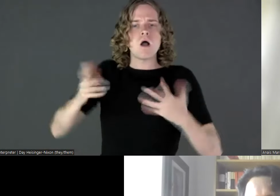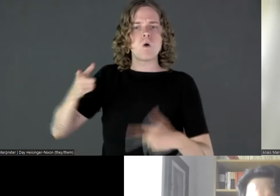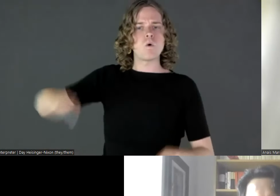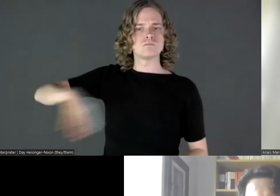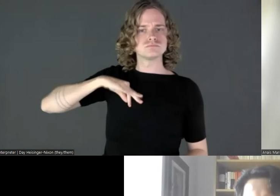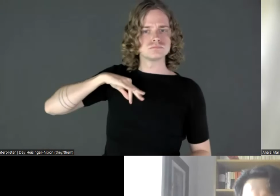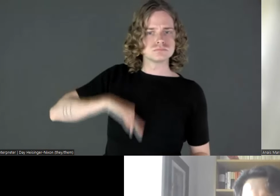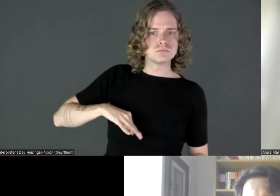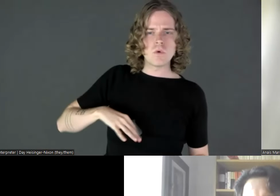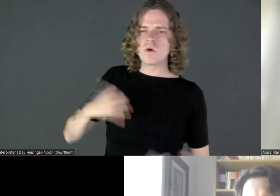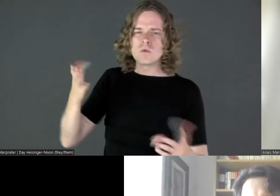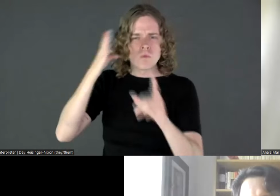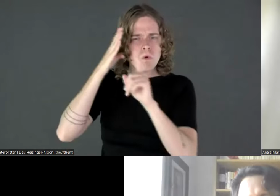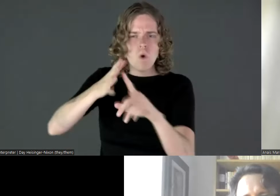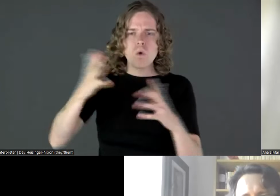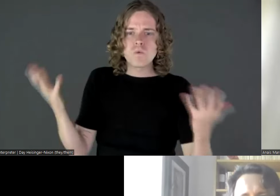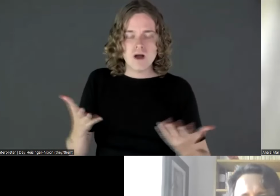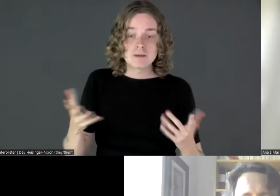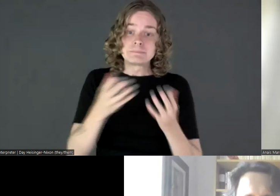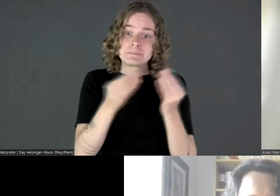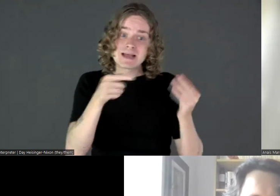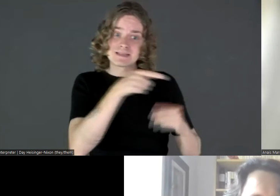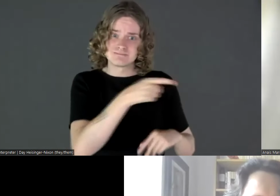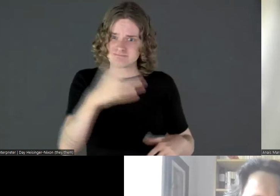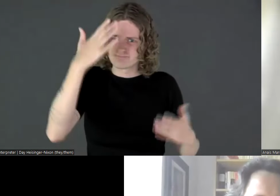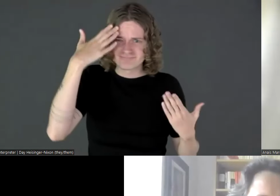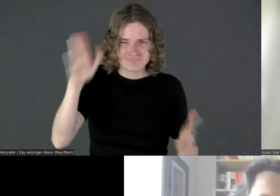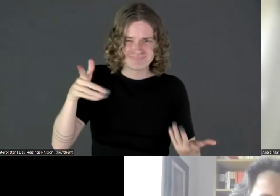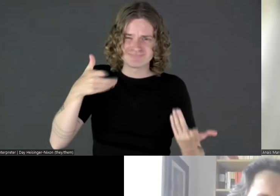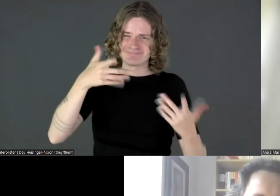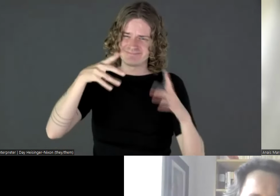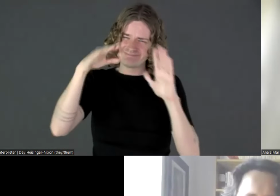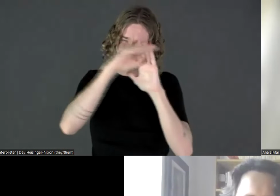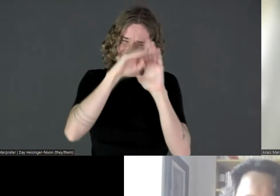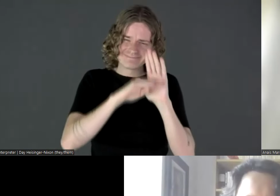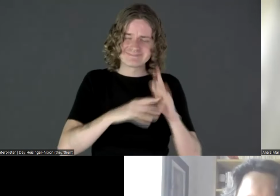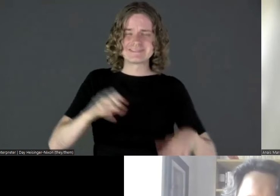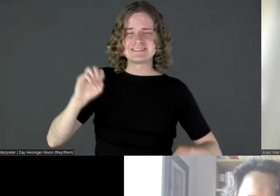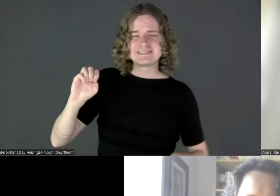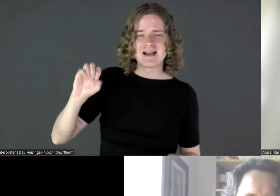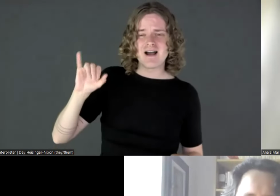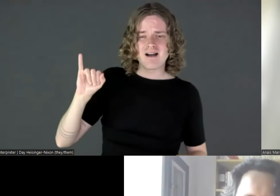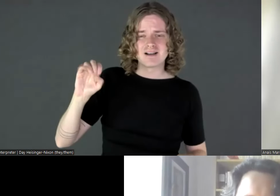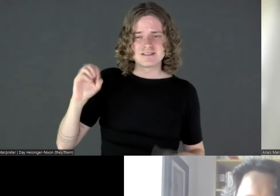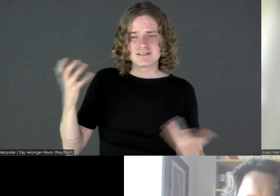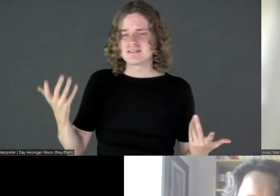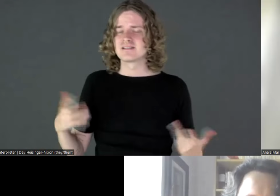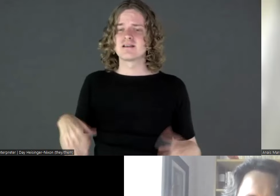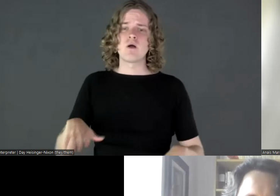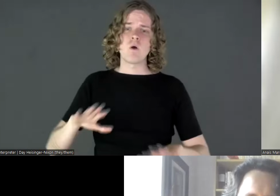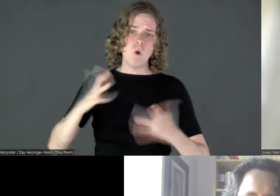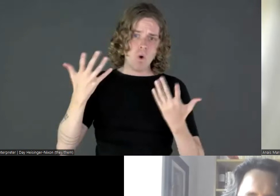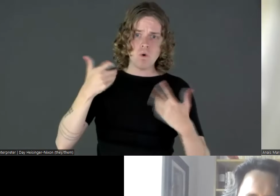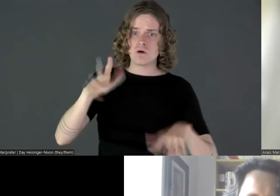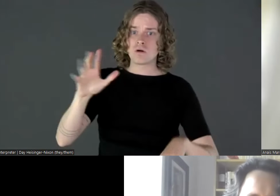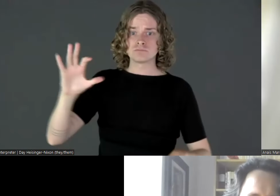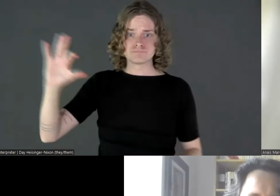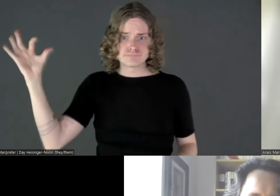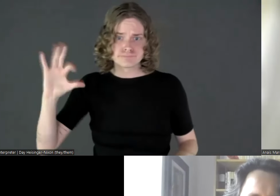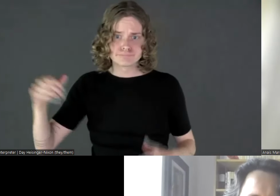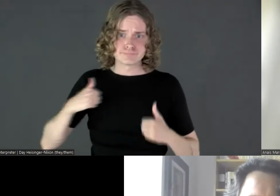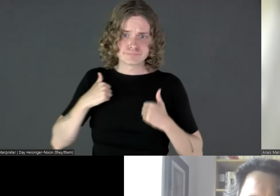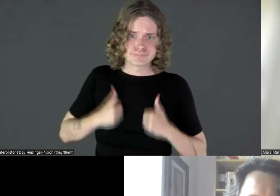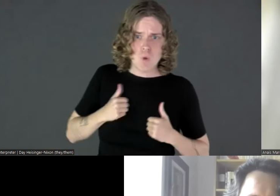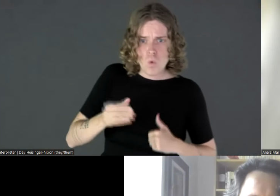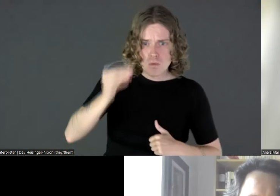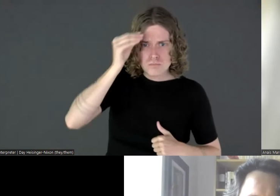not experts in EIE or other issues like wash or nutrition. So why how do we integrate them?